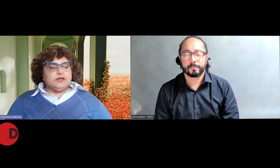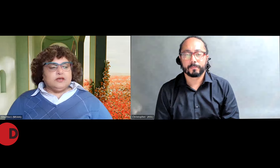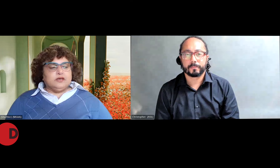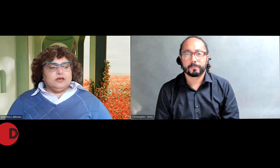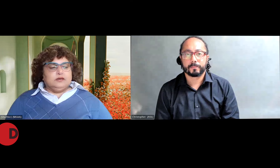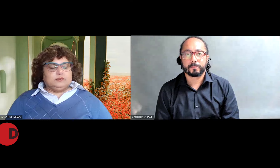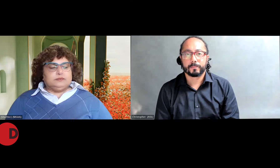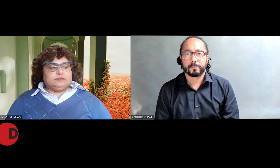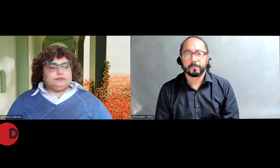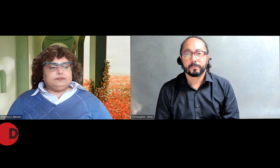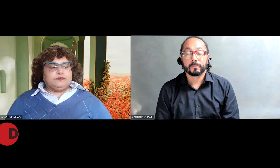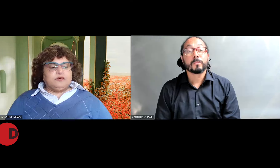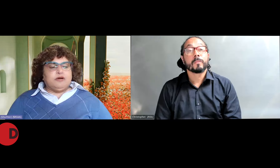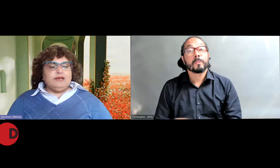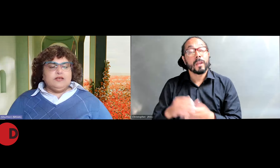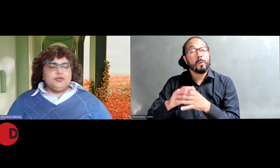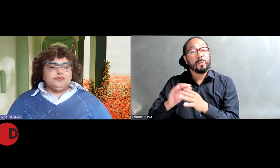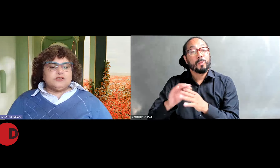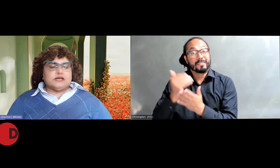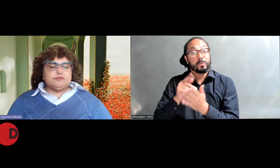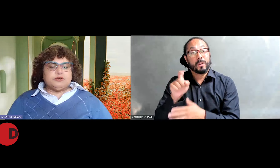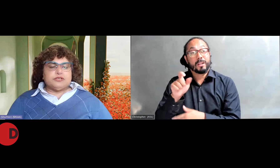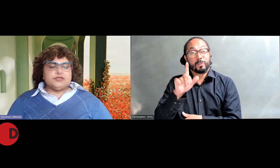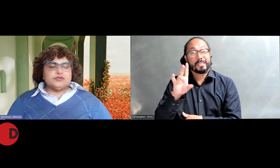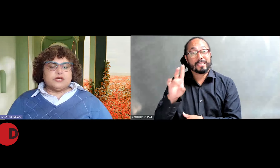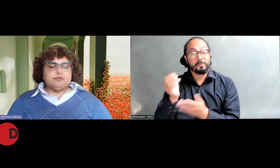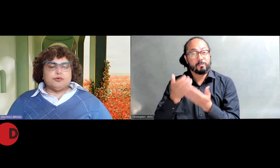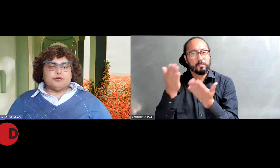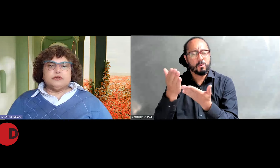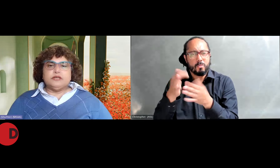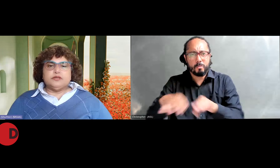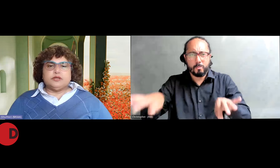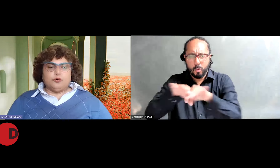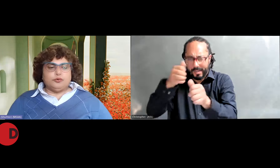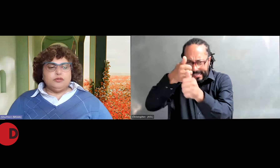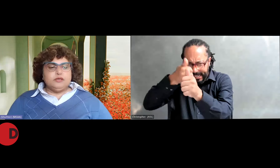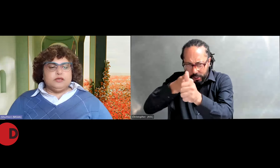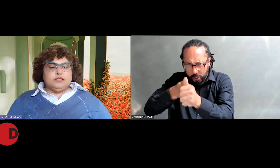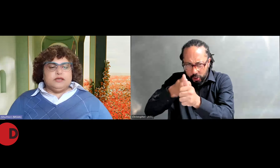for people with disabilities. While each of these recommendations